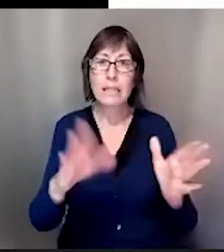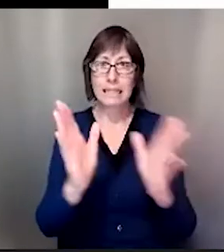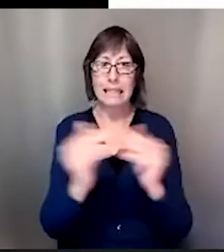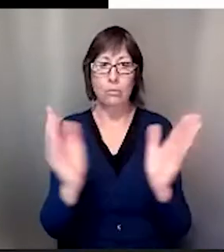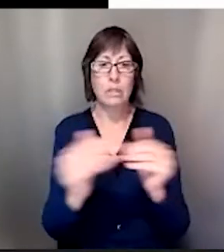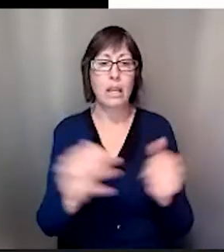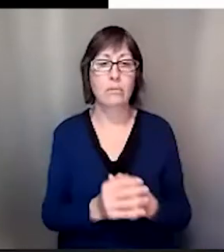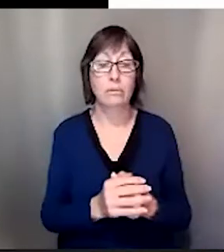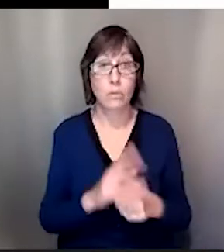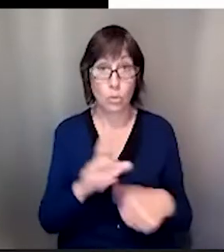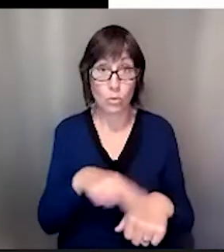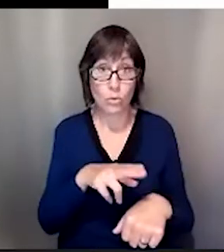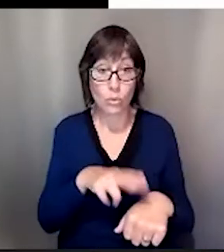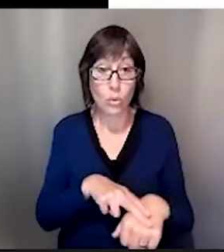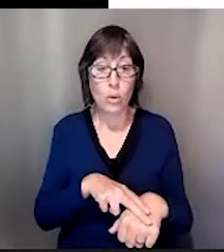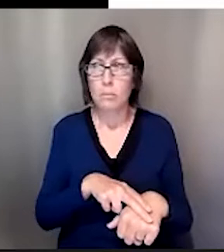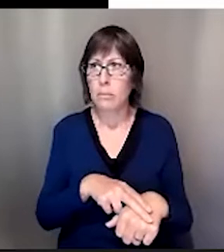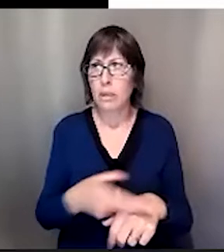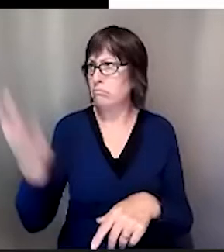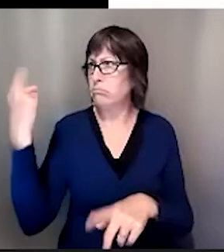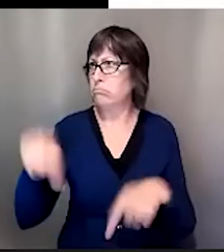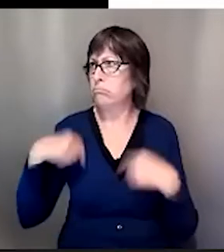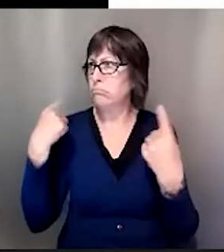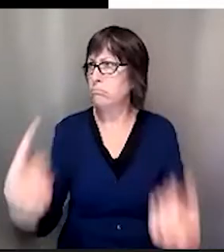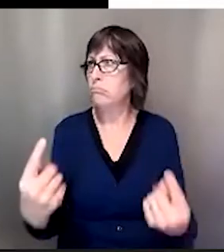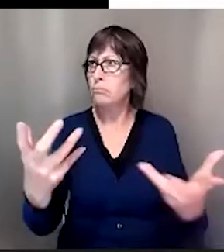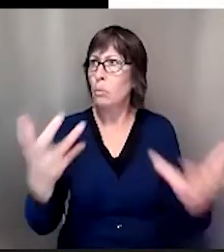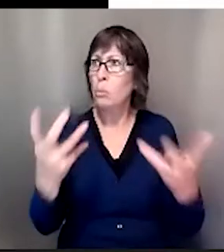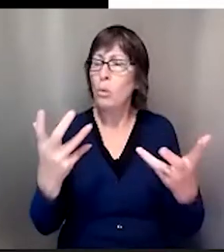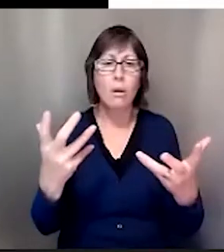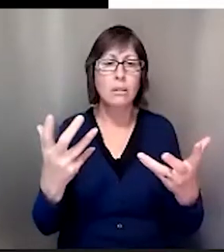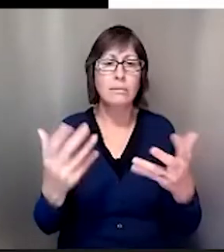banner design – from history, community, urbanity, and natural landscapes. Overall,